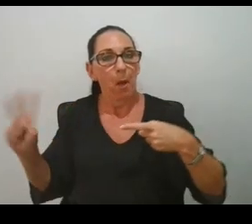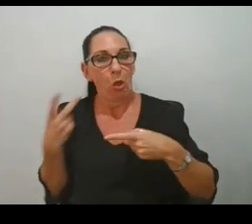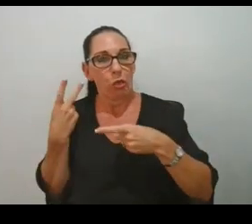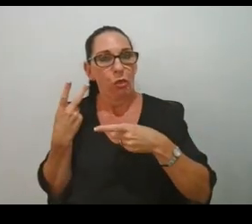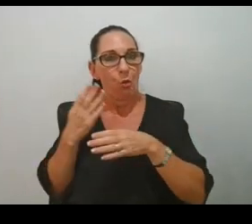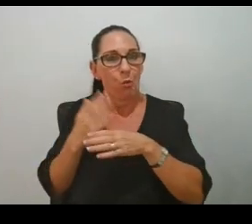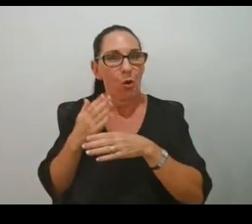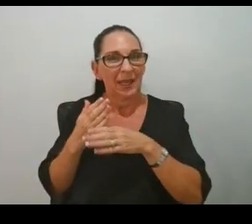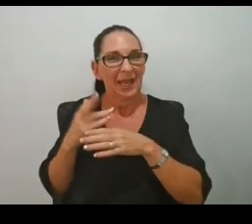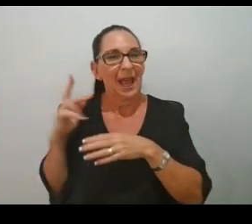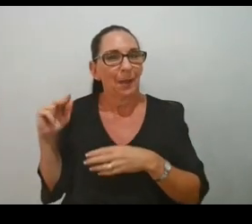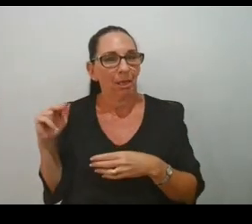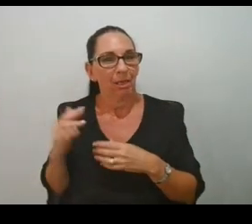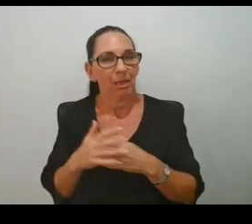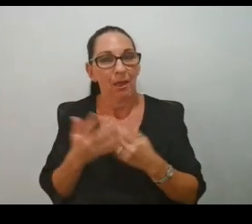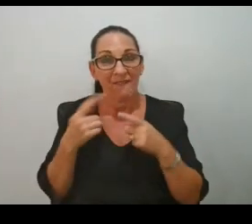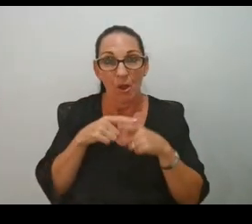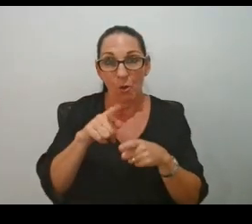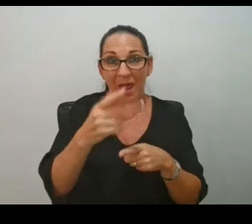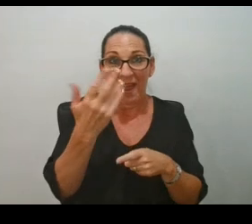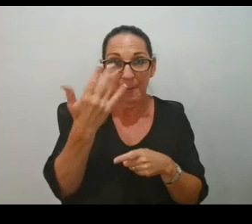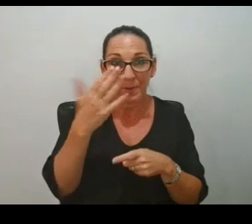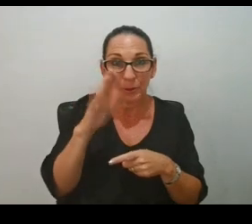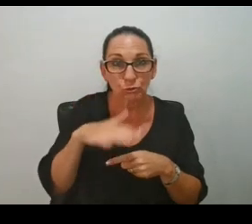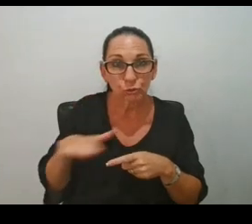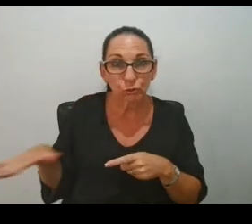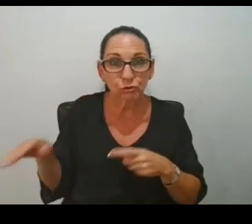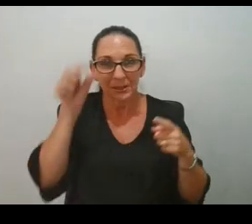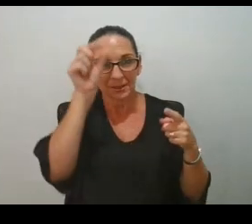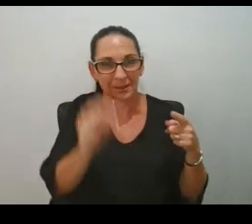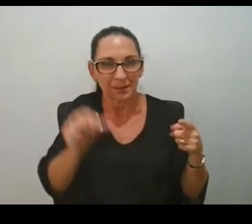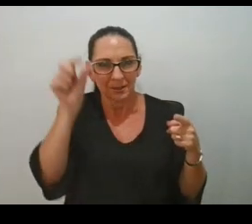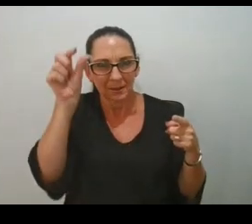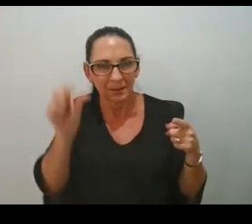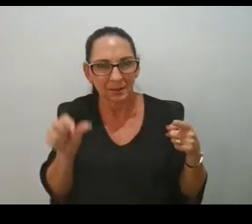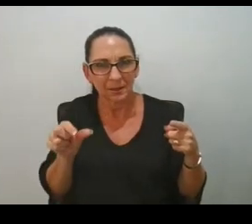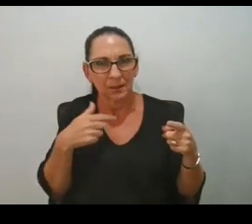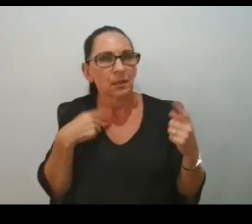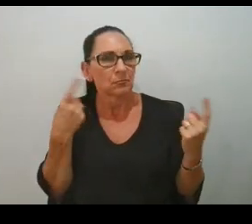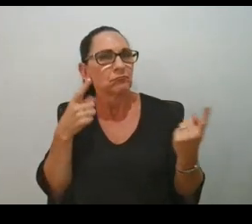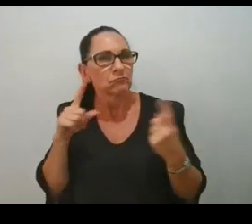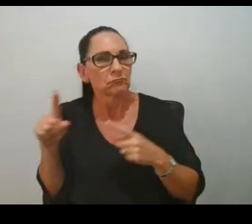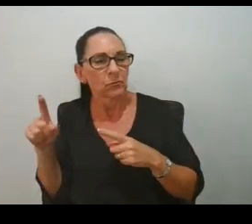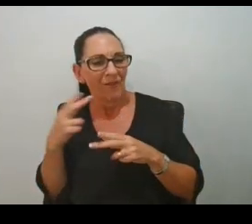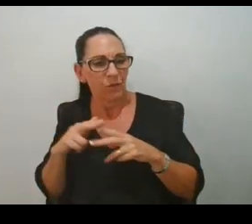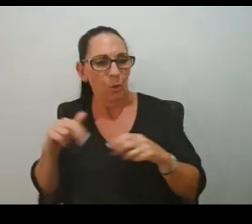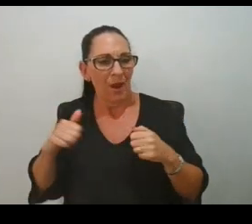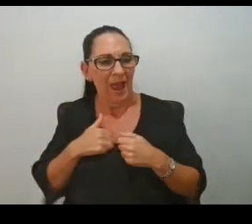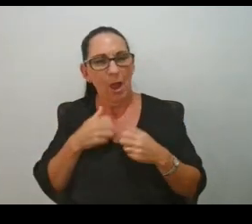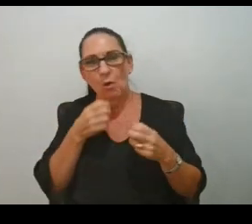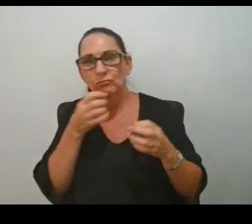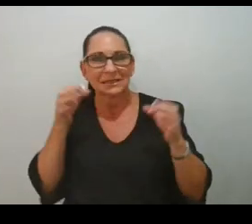before depending on um how many we we factor that in to our in assessment if you've